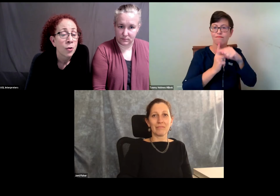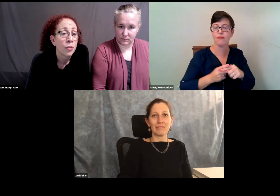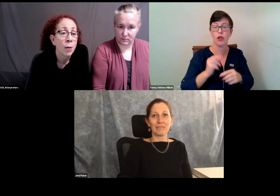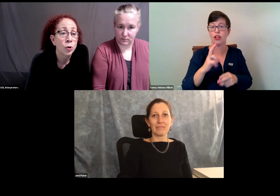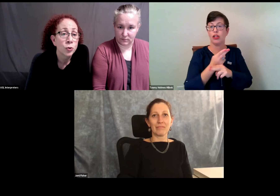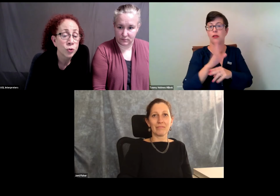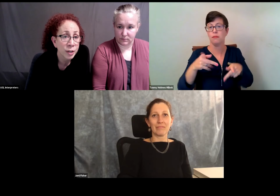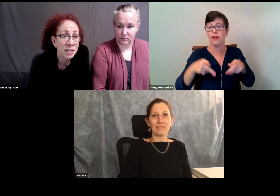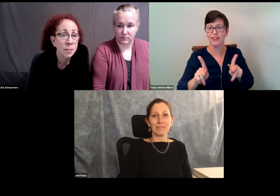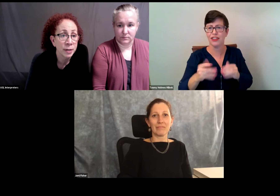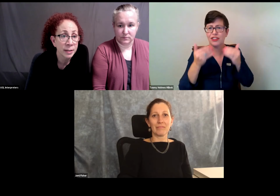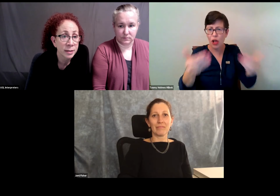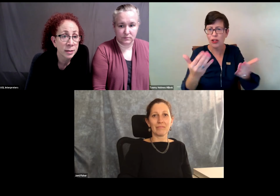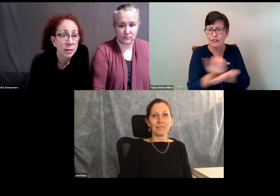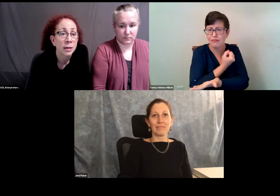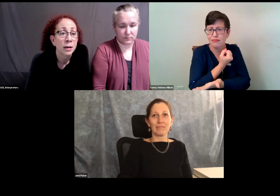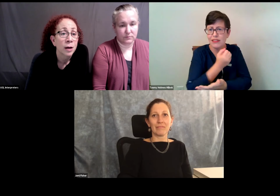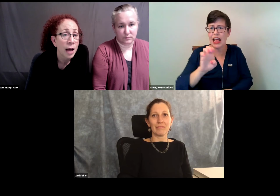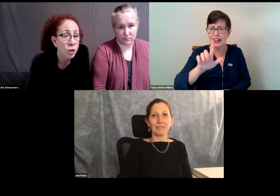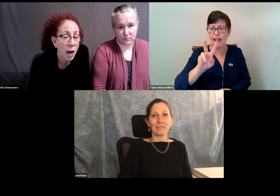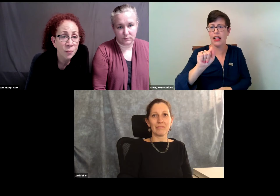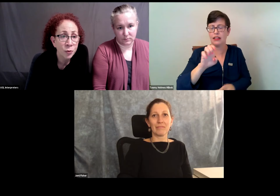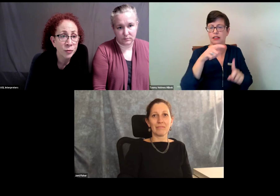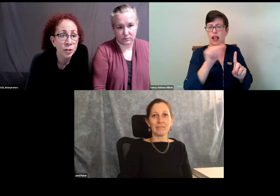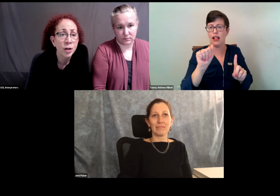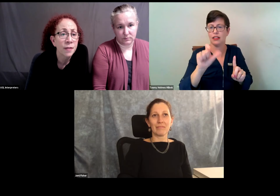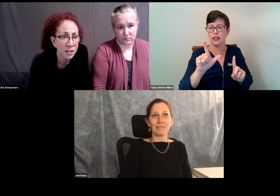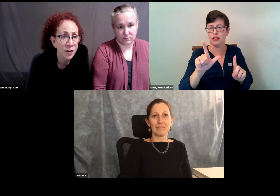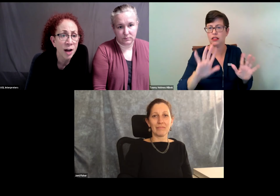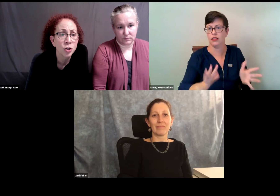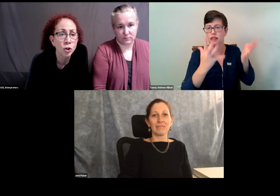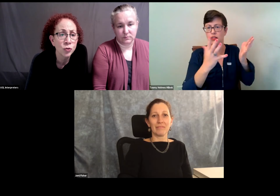That will use your experience and you have privilege that's fine use your